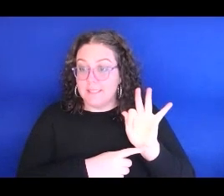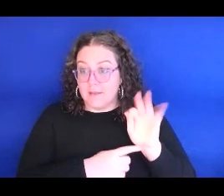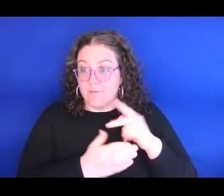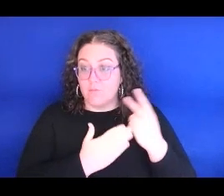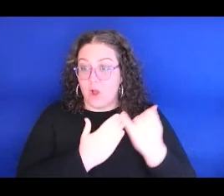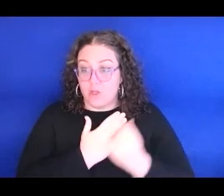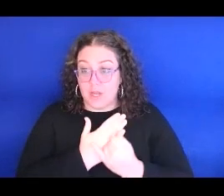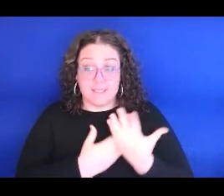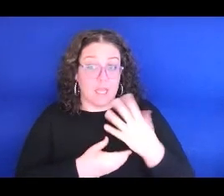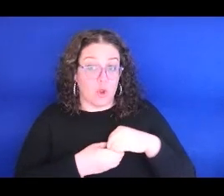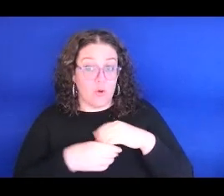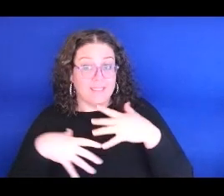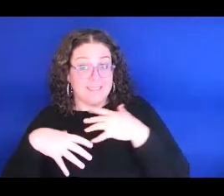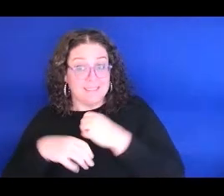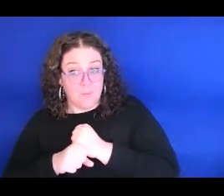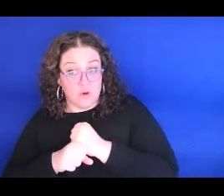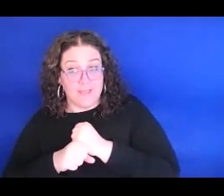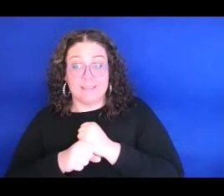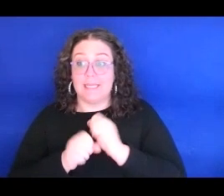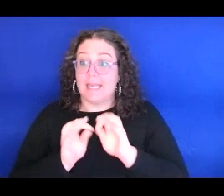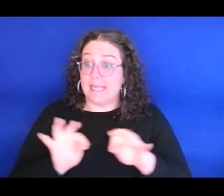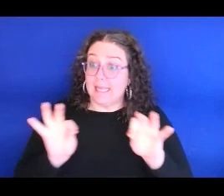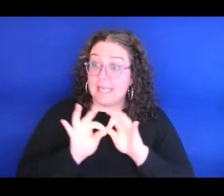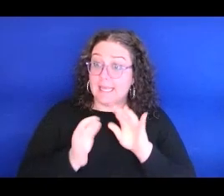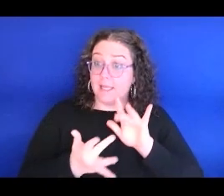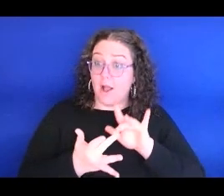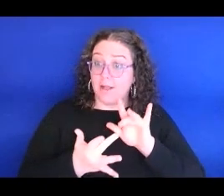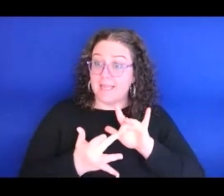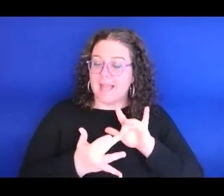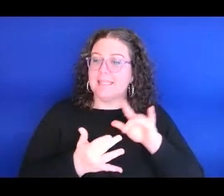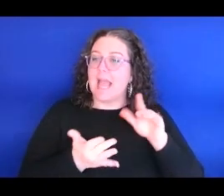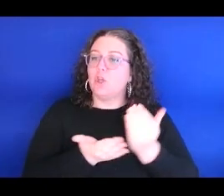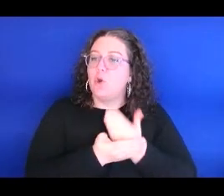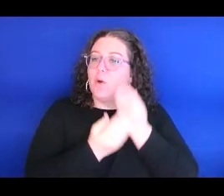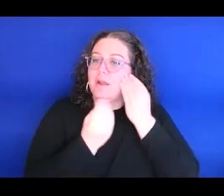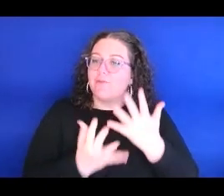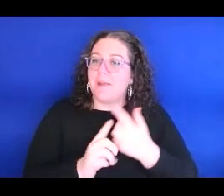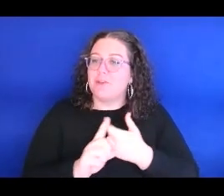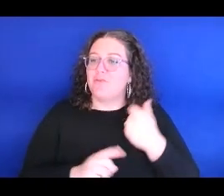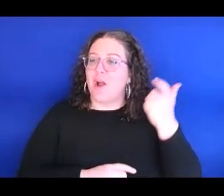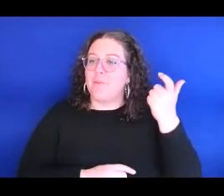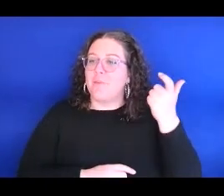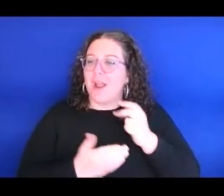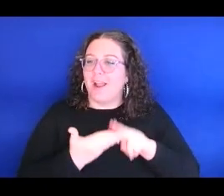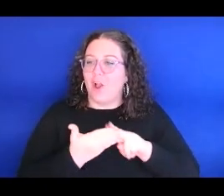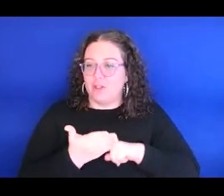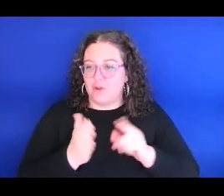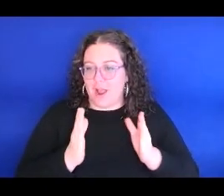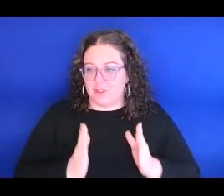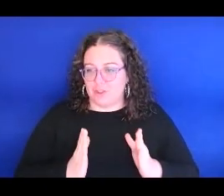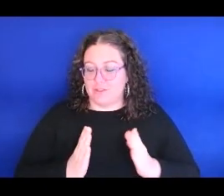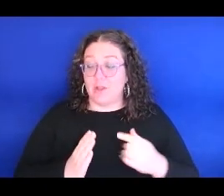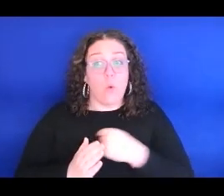and updates from grantee contractors. We’re continuing to build out this section, and additional enhancements are planned in the coming months.